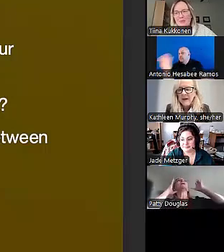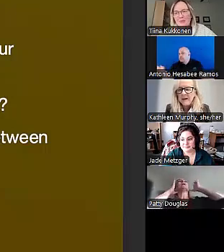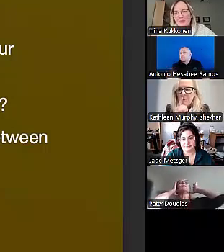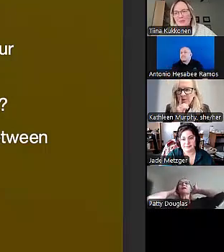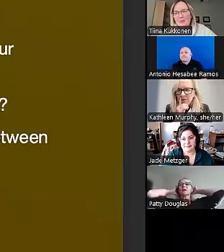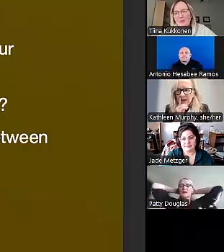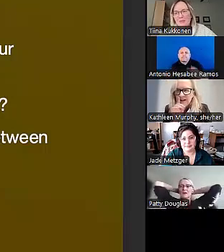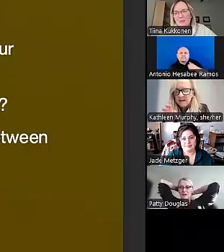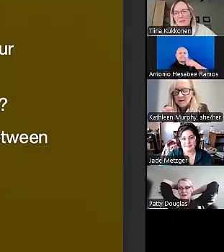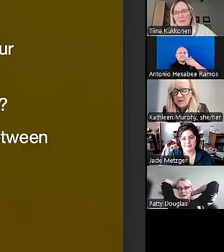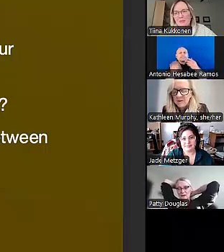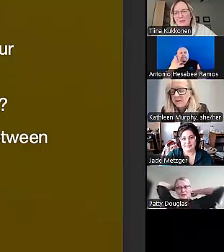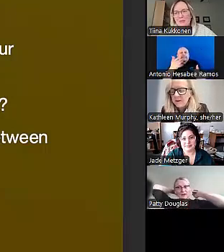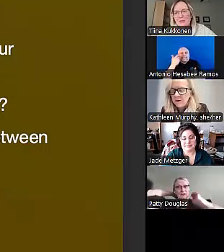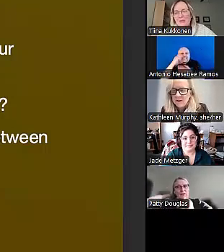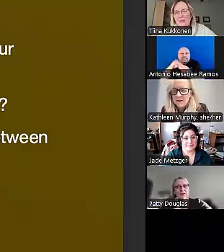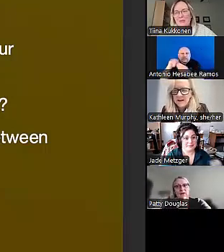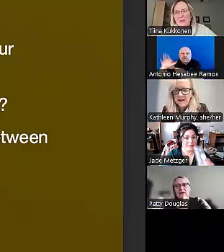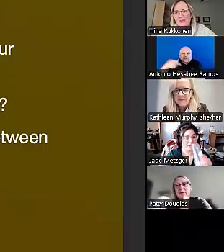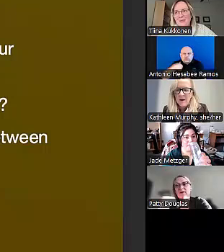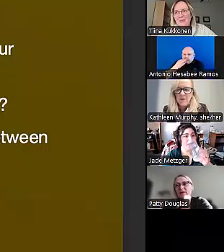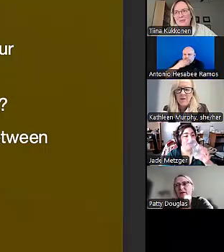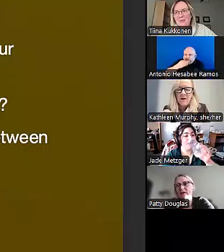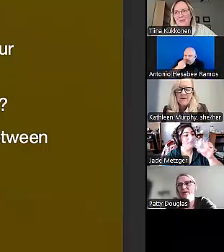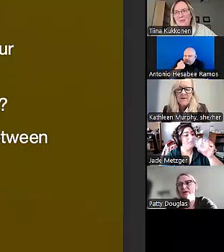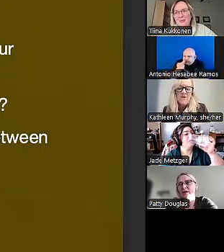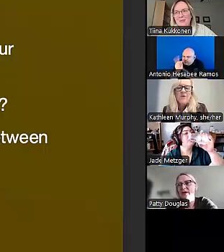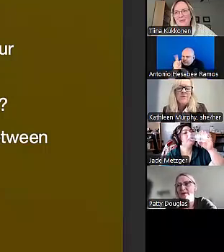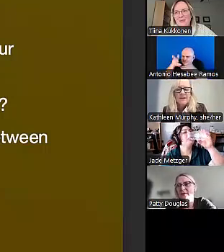Patty, when you do that since we're coming close to time, funders are